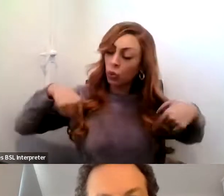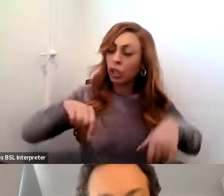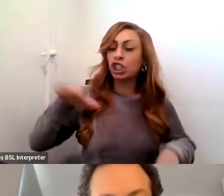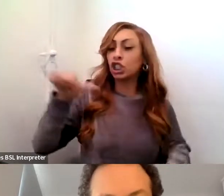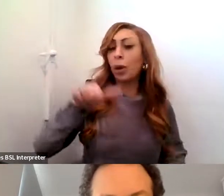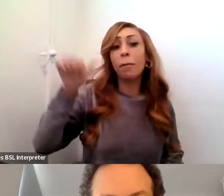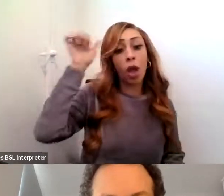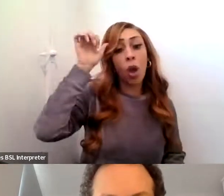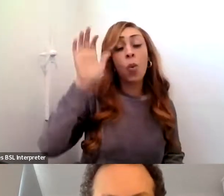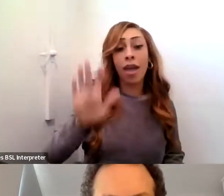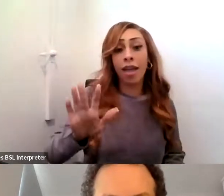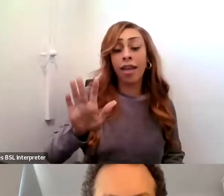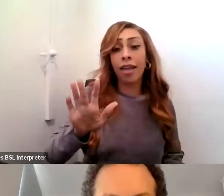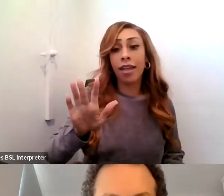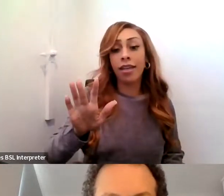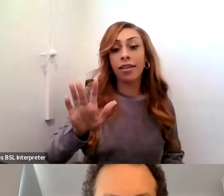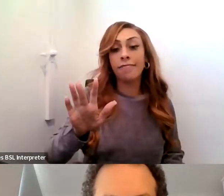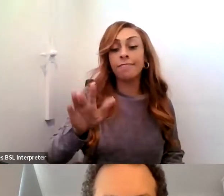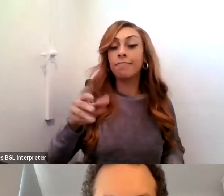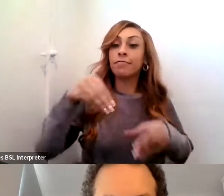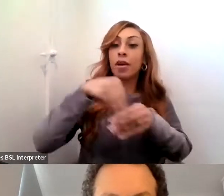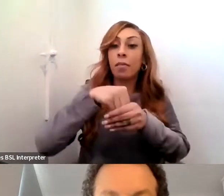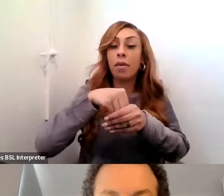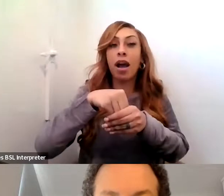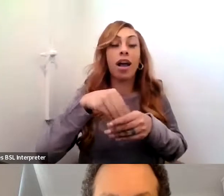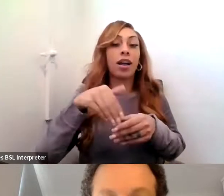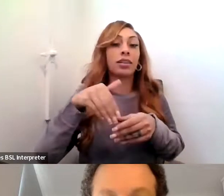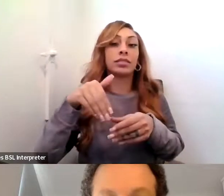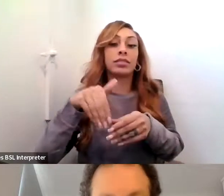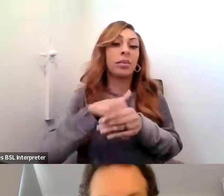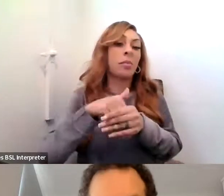and I think that this is part of probably my own professional bias,